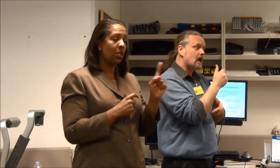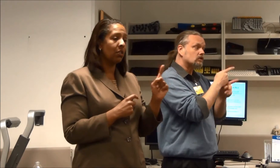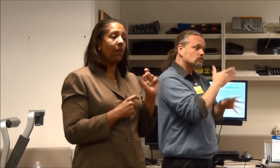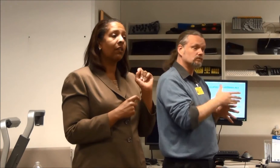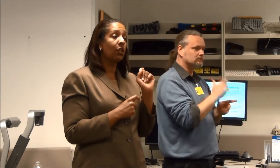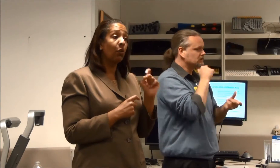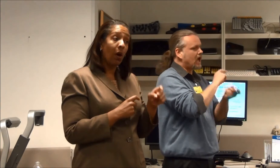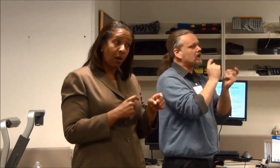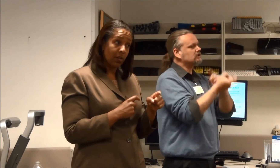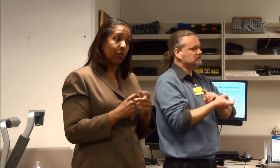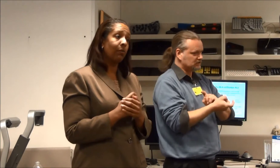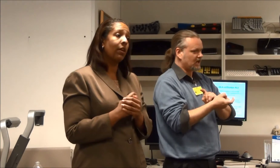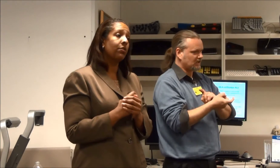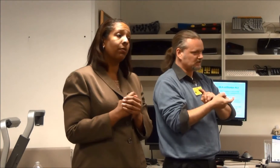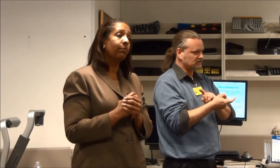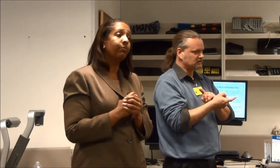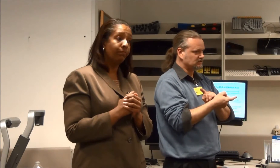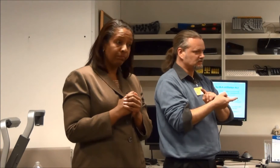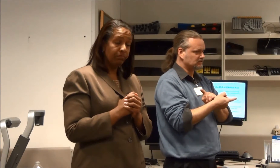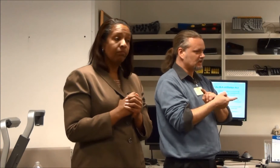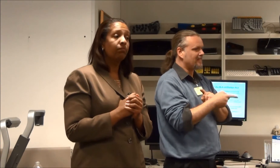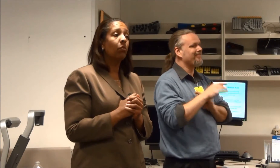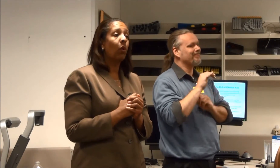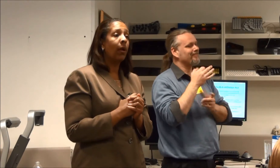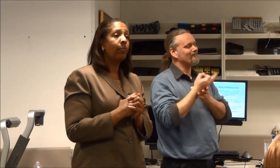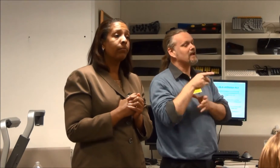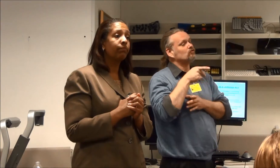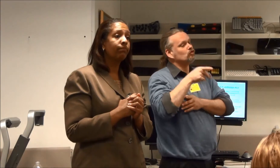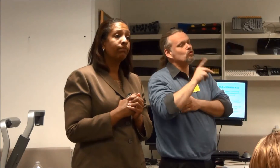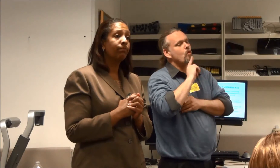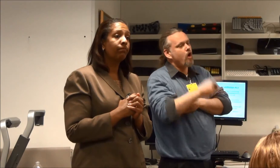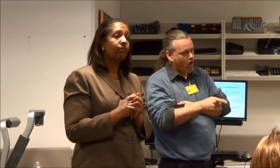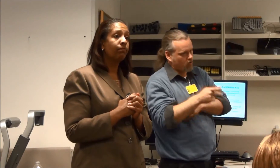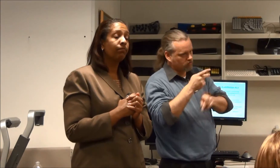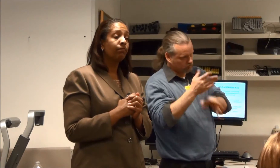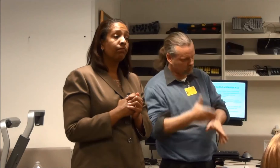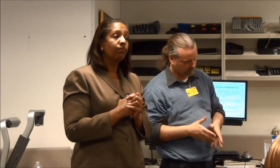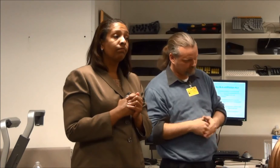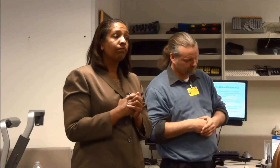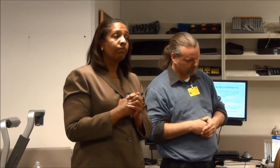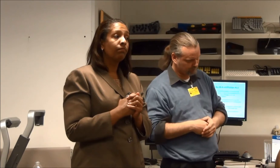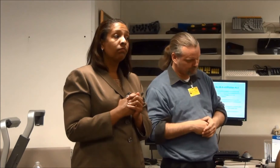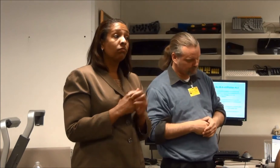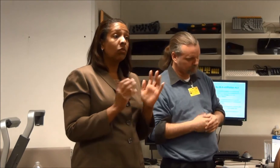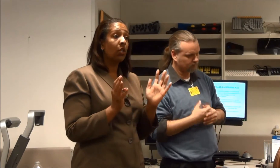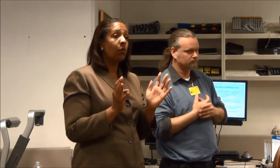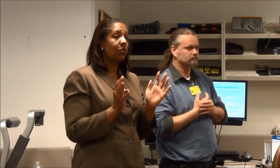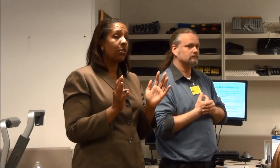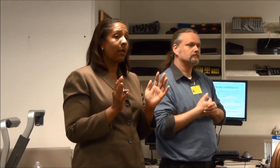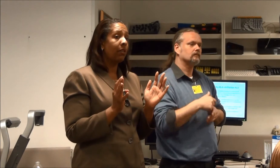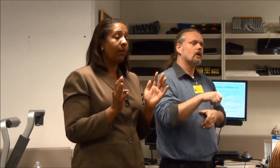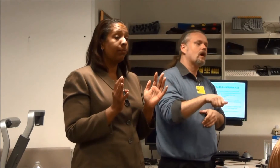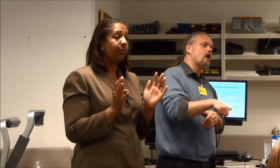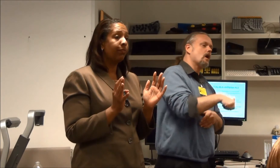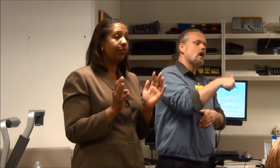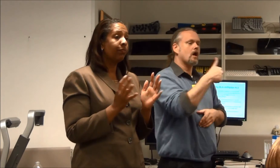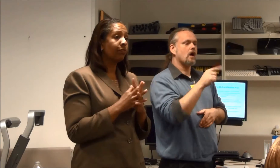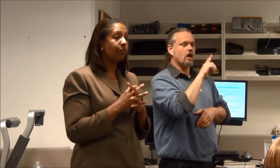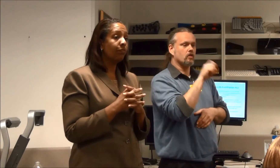change the fact that you are a supervisor. Okay?